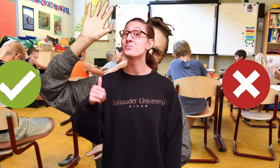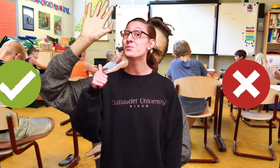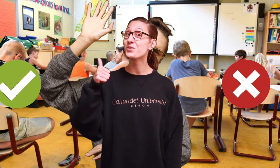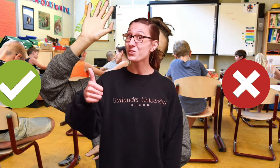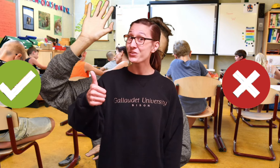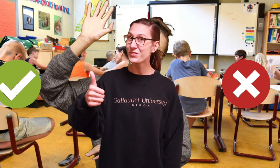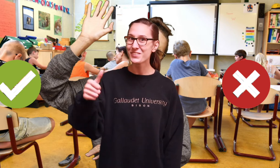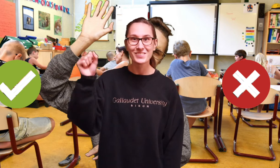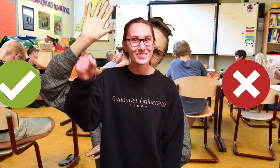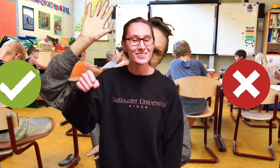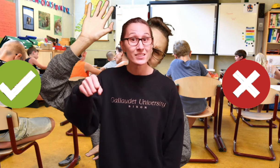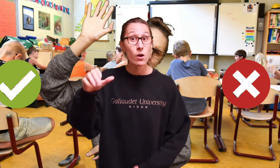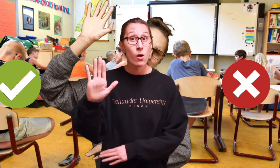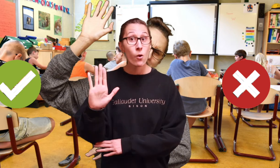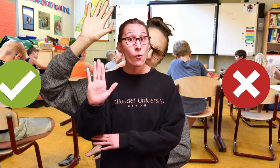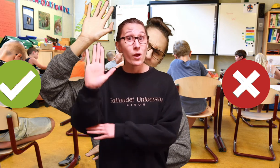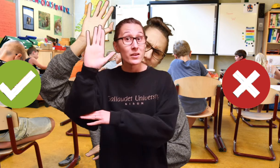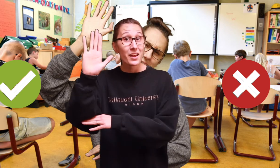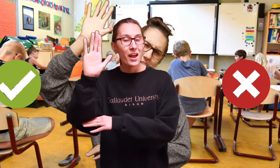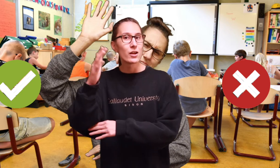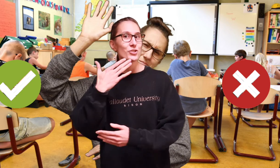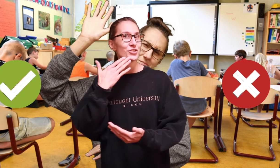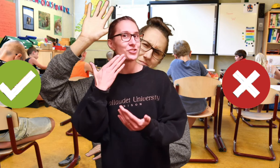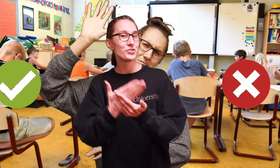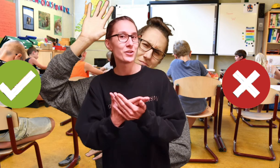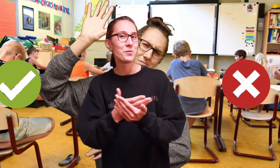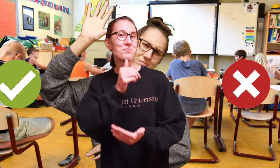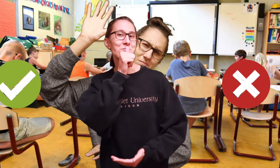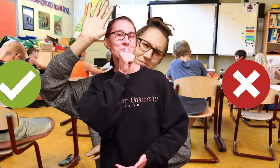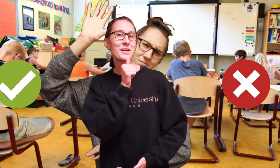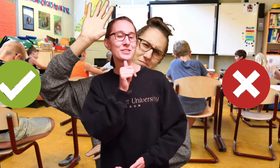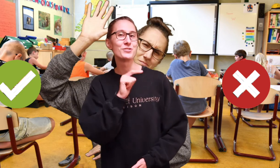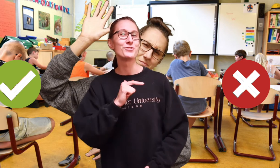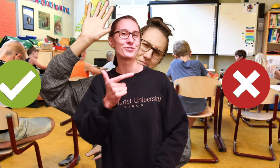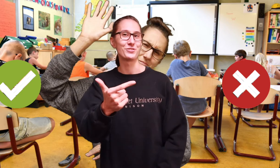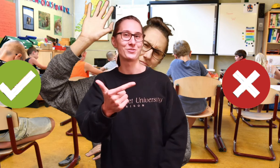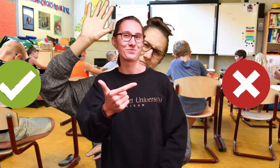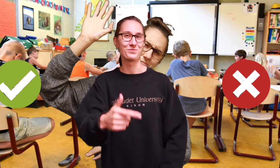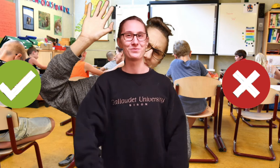Good. Raise your hand and patiently wait your turn